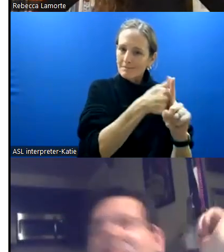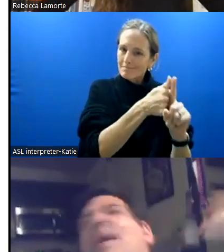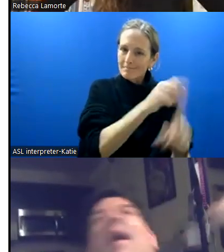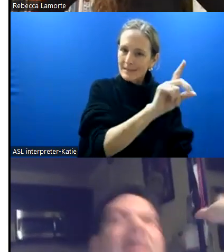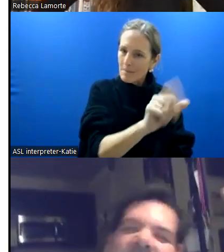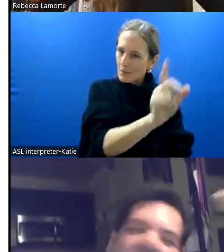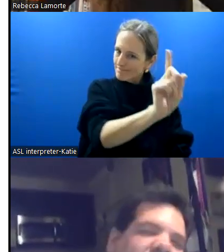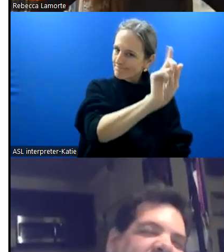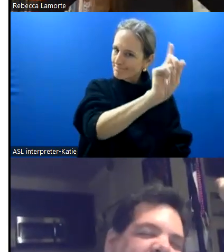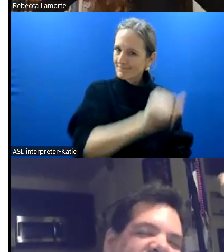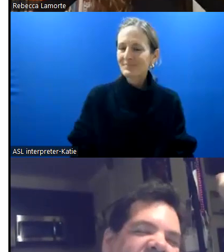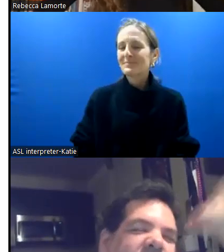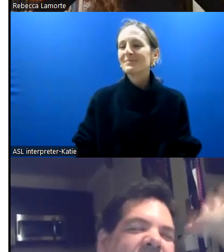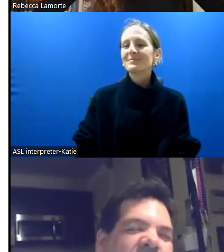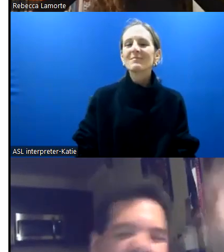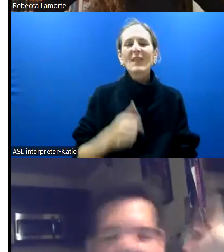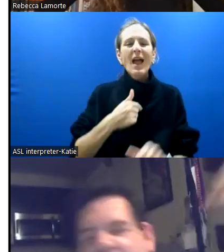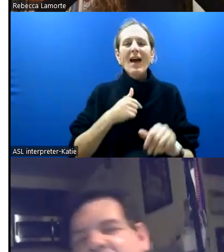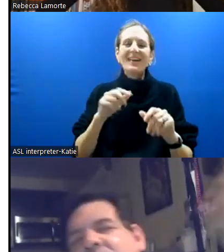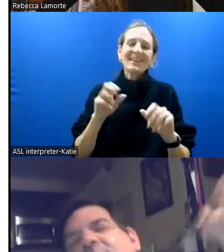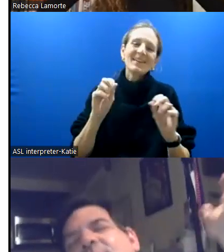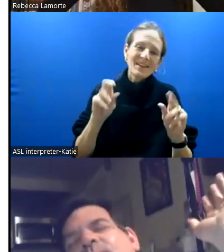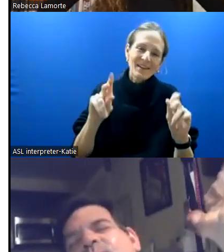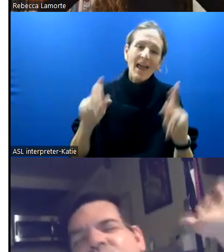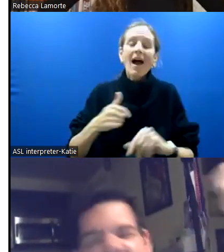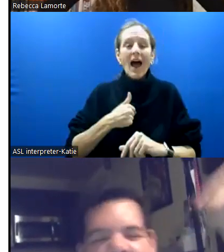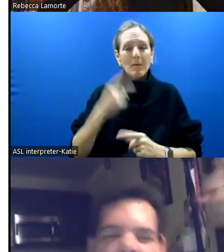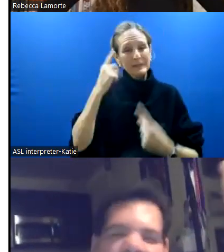But it made me think about if I run for office,